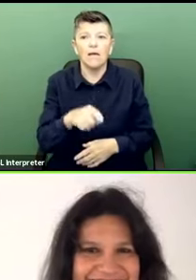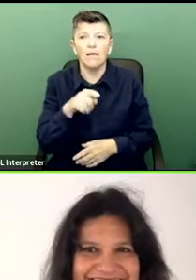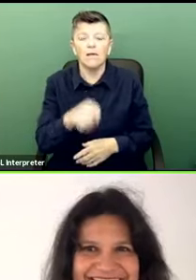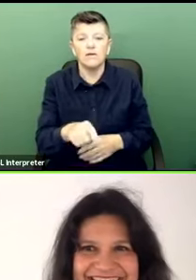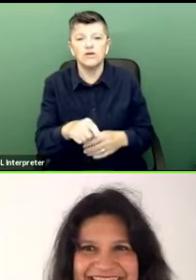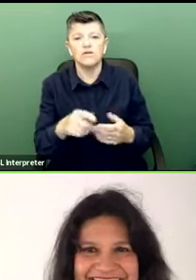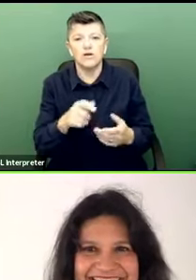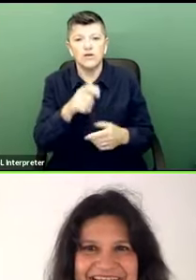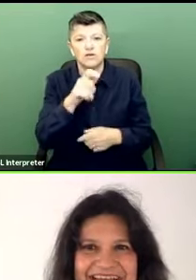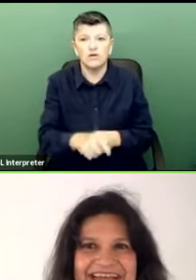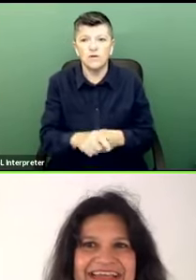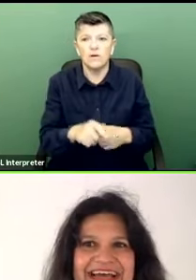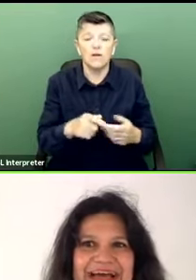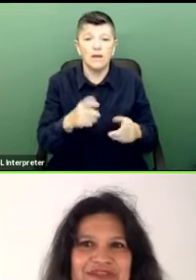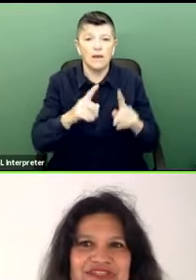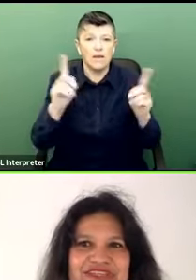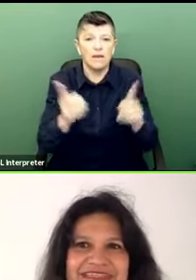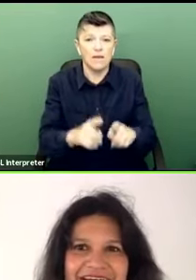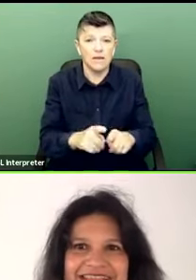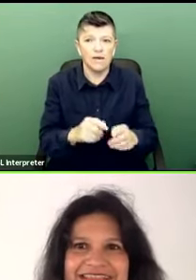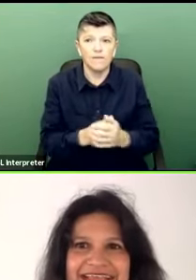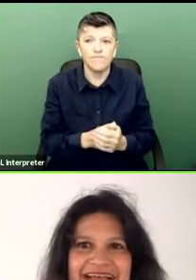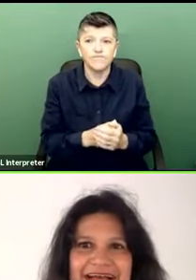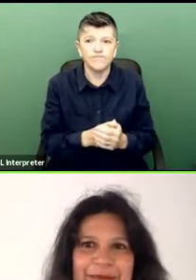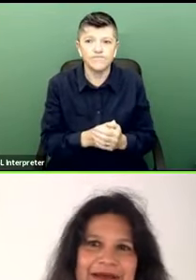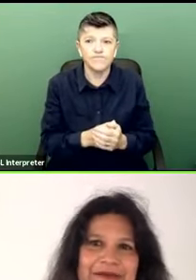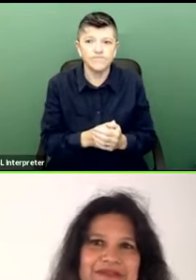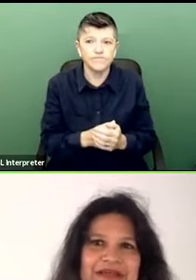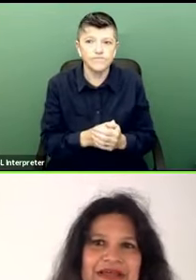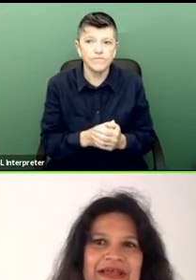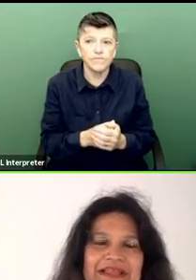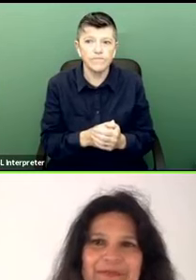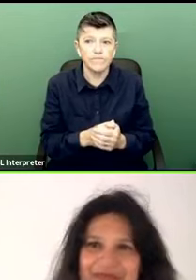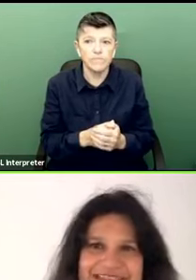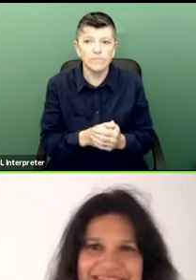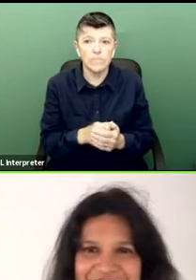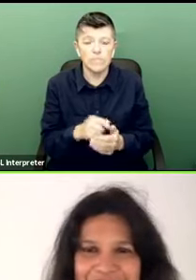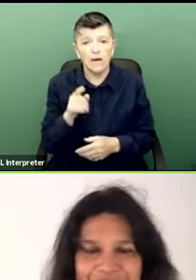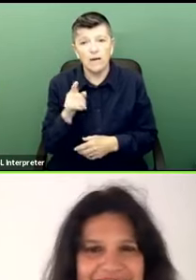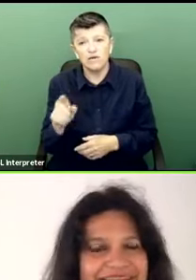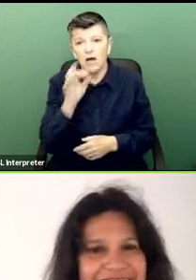of addressing that issue. It hasn't been addressed now and I might be